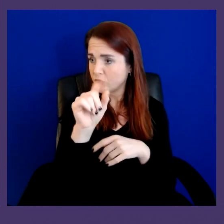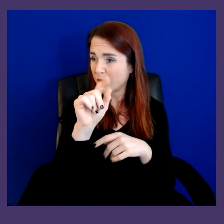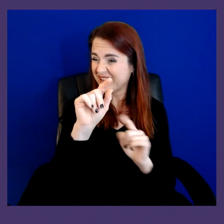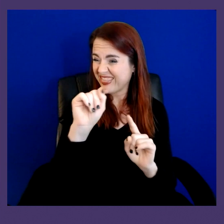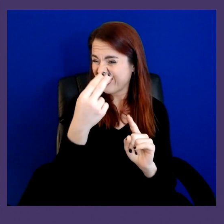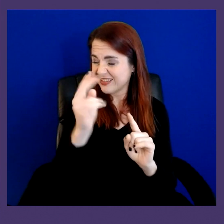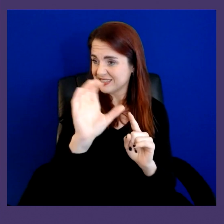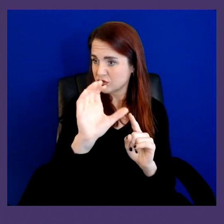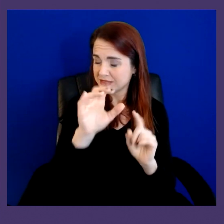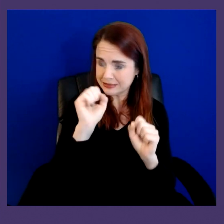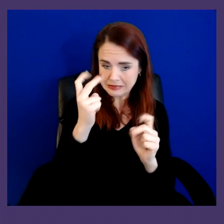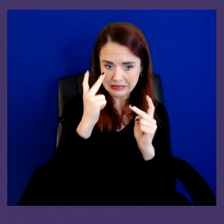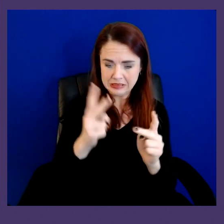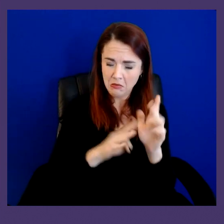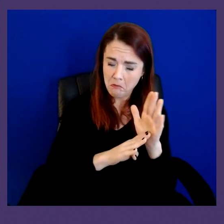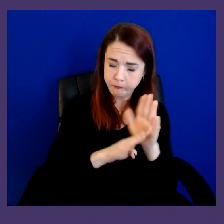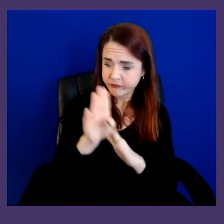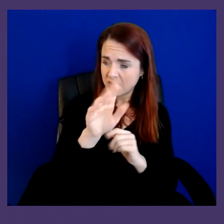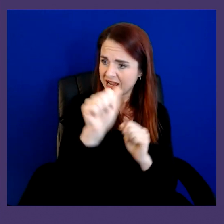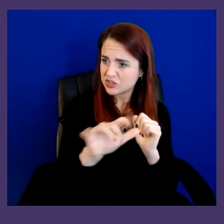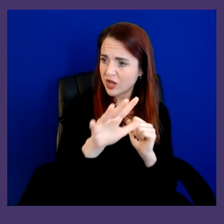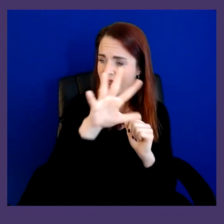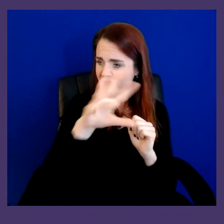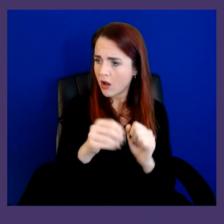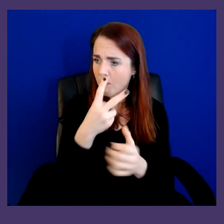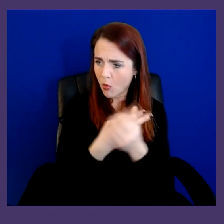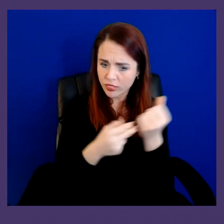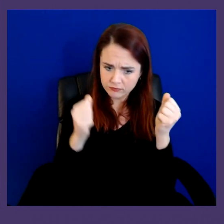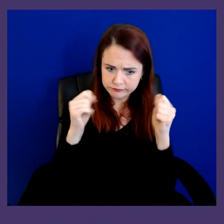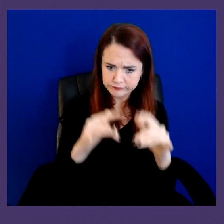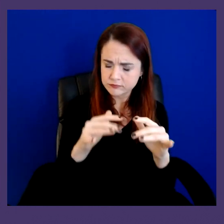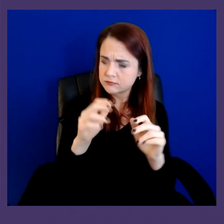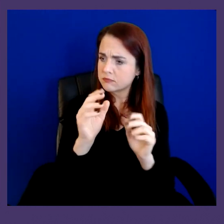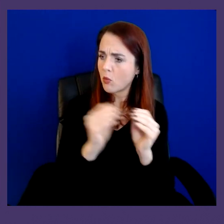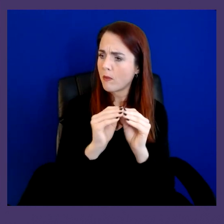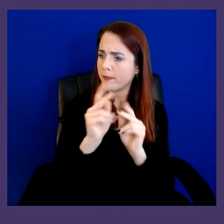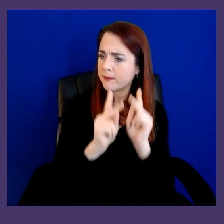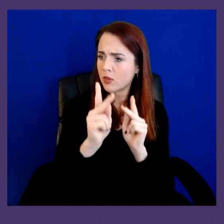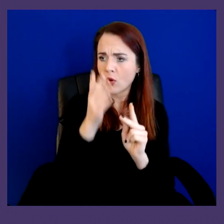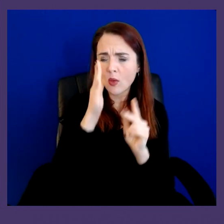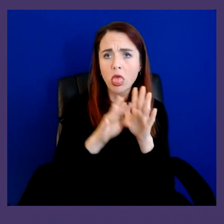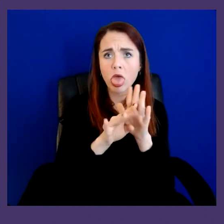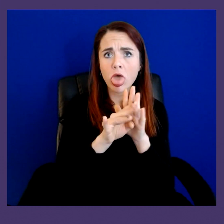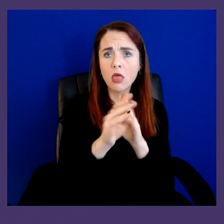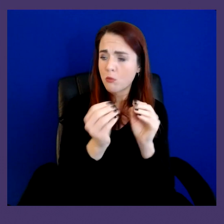the populations of Asia and Africa. The graph projects that this upward trend will continue into the future, with the global population expected to reach